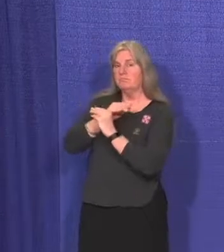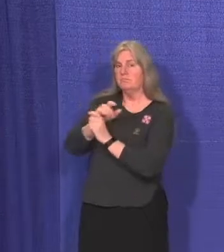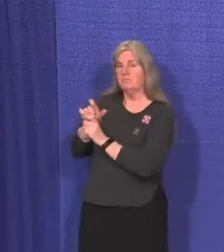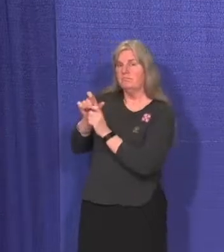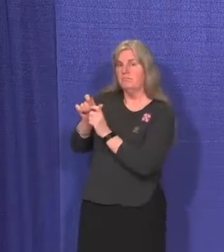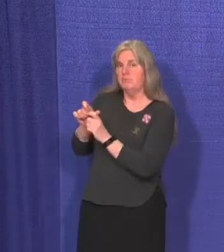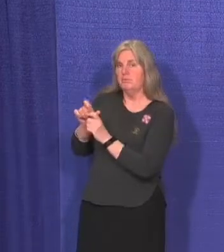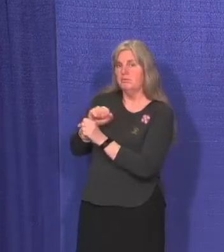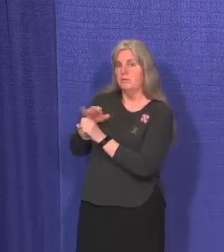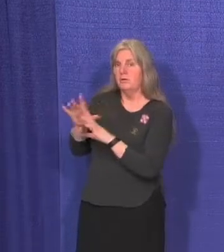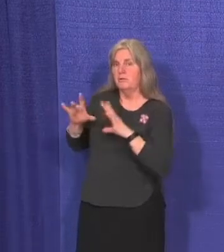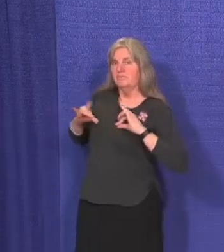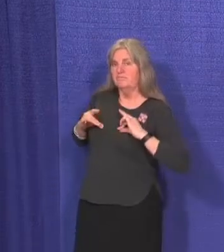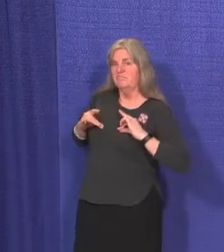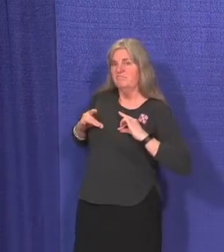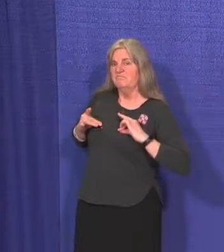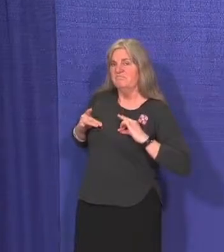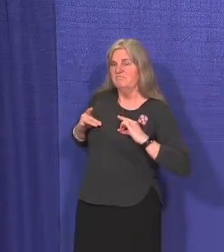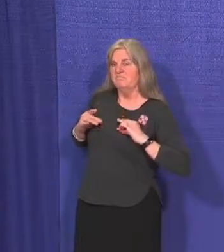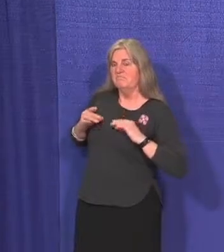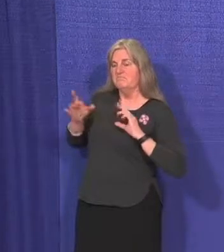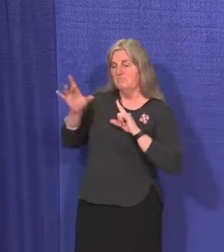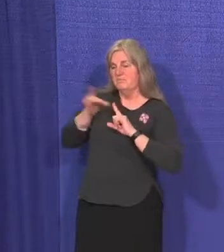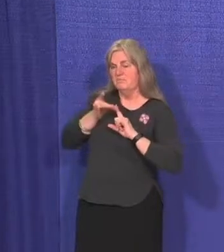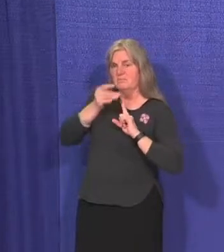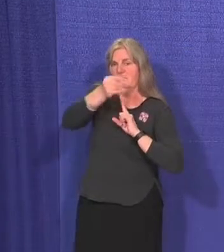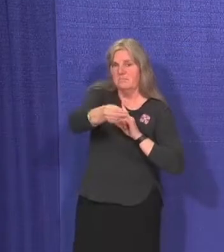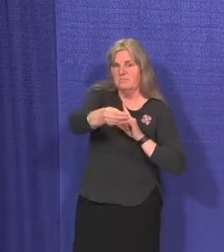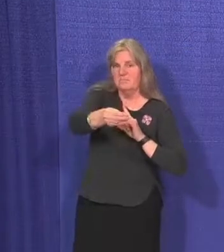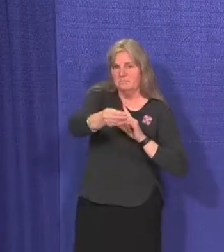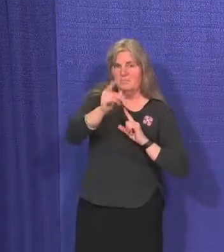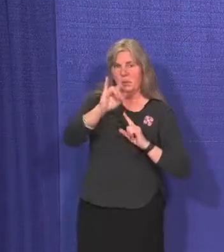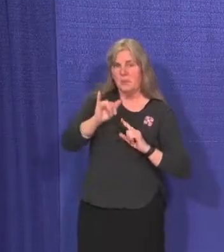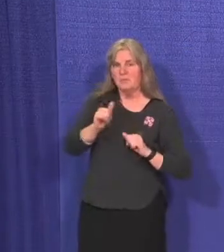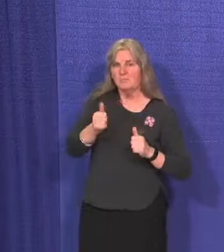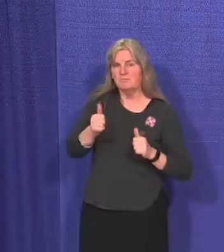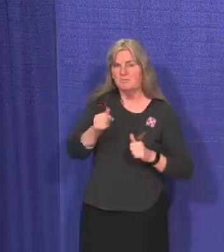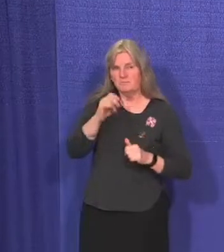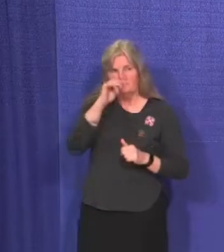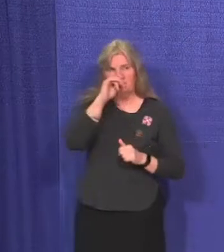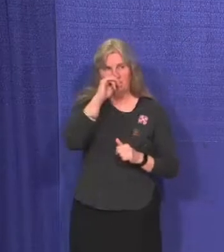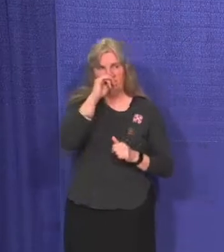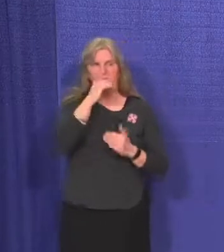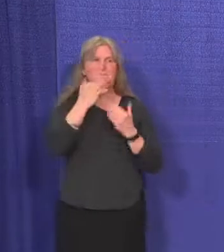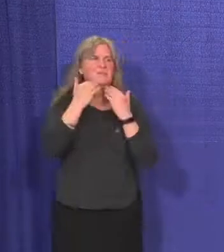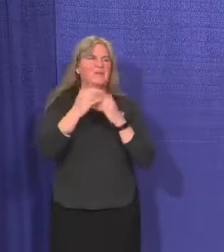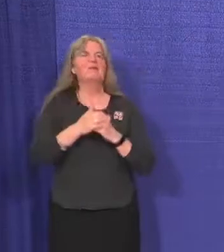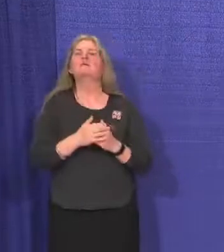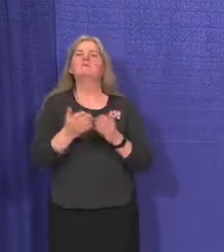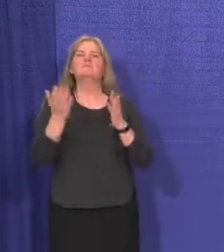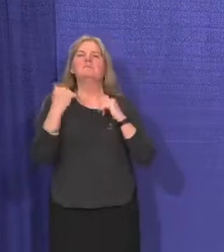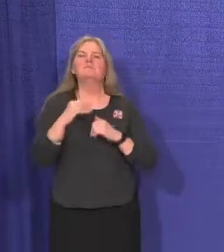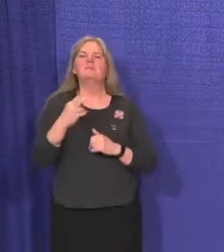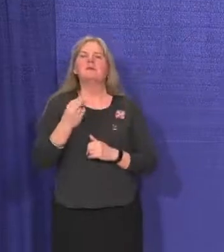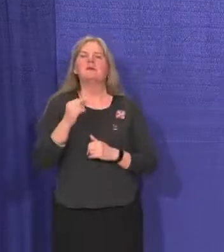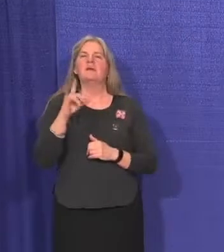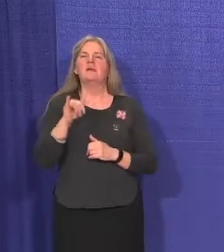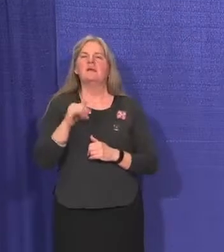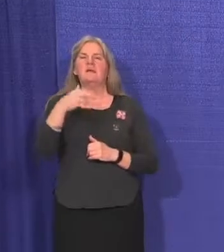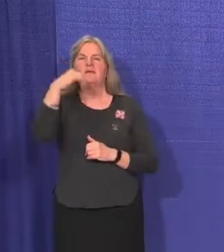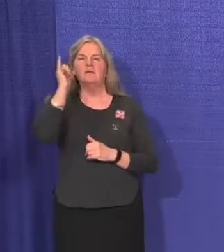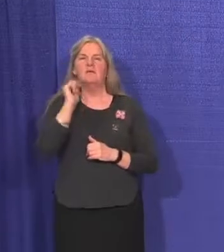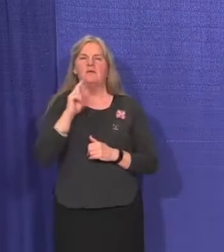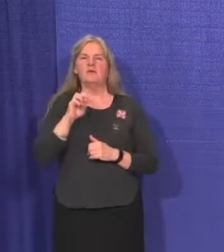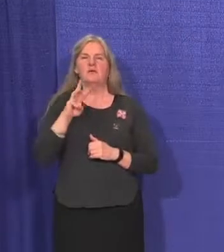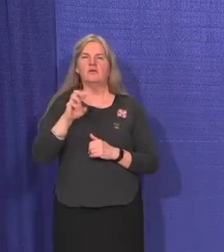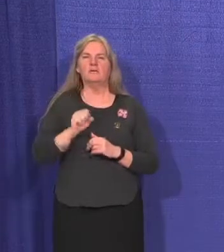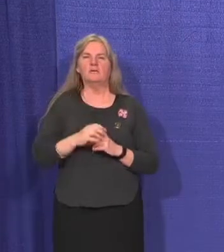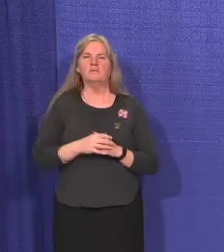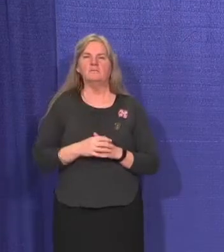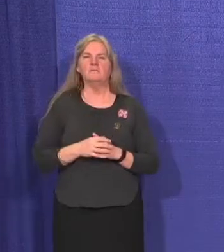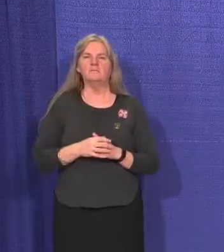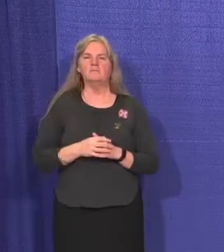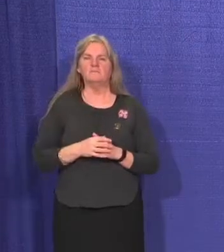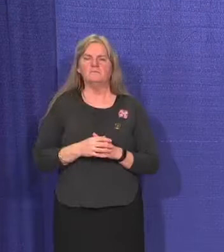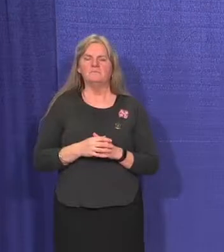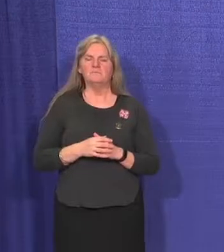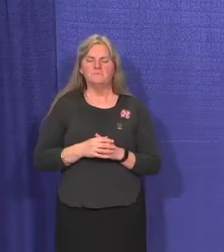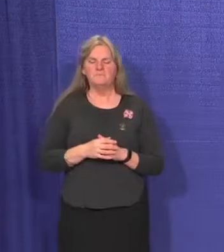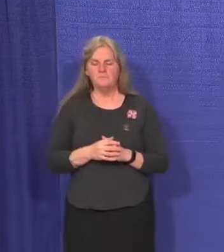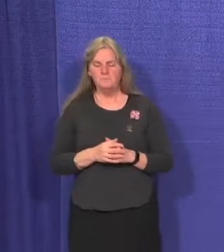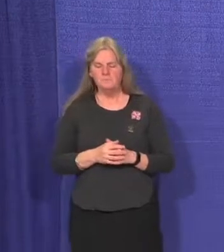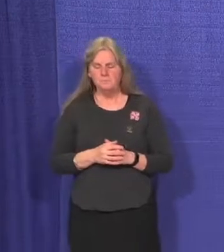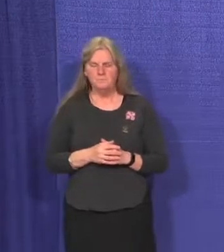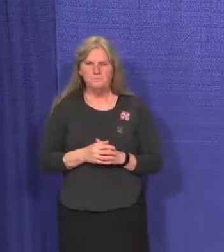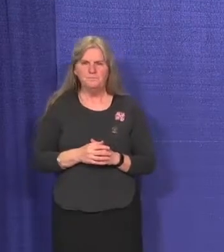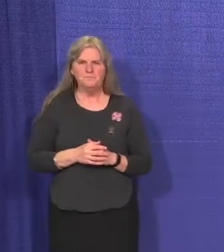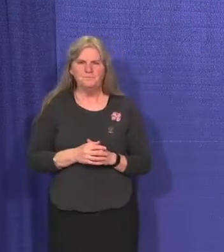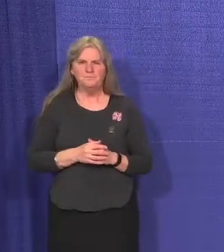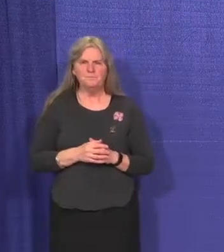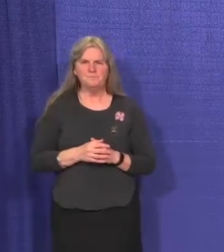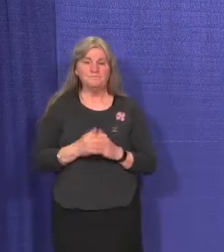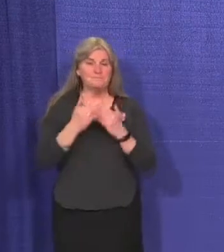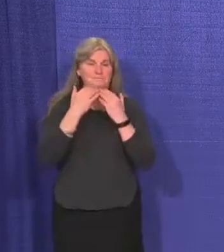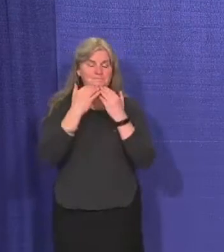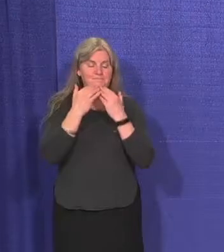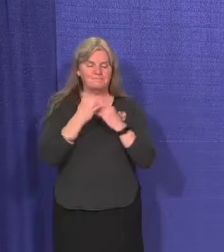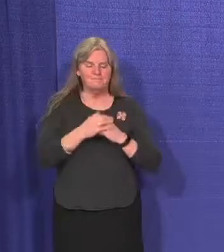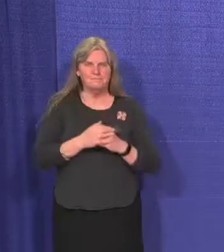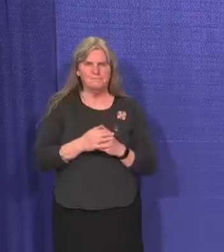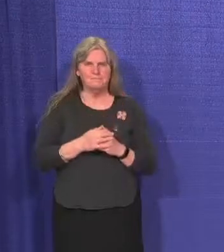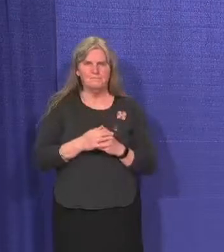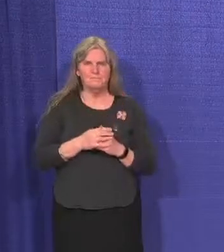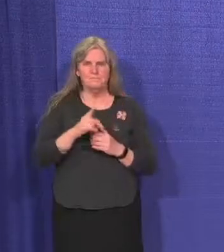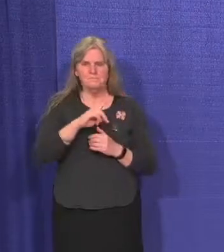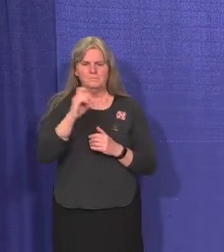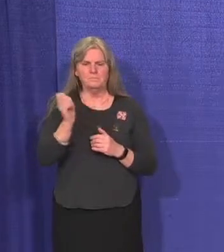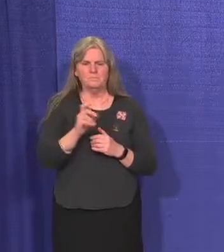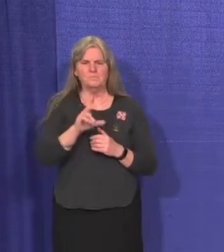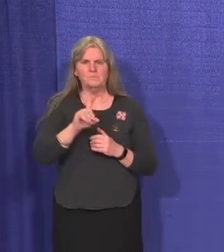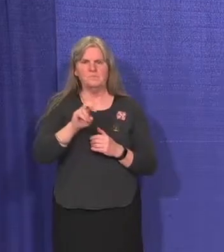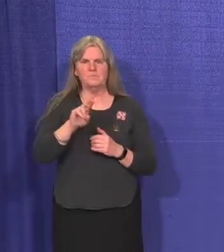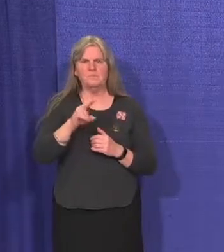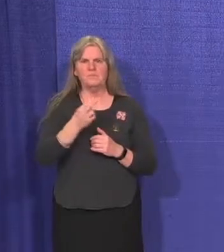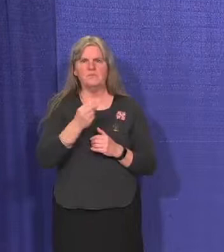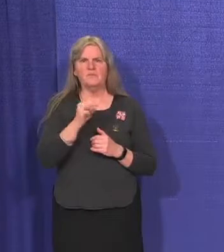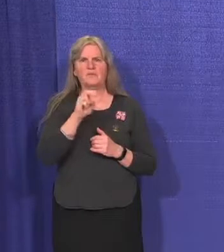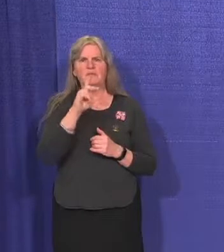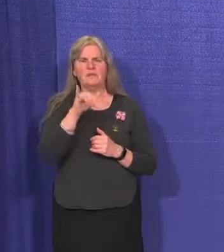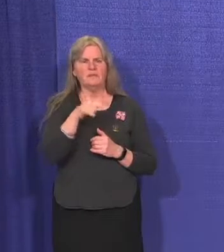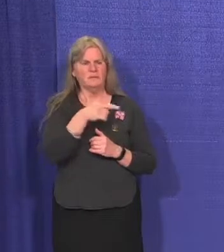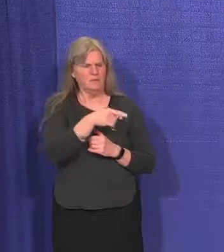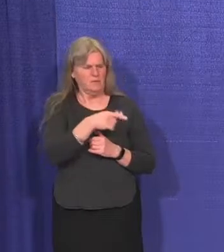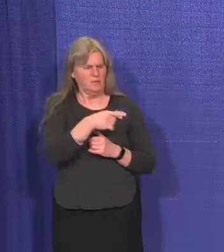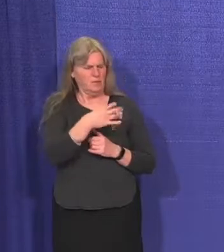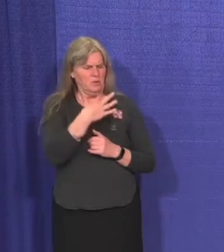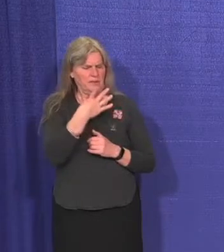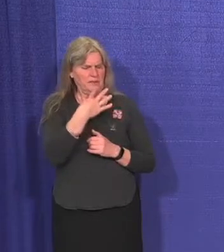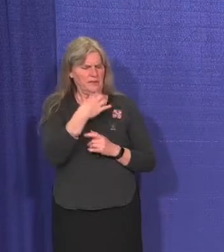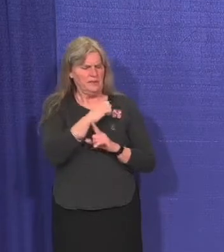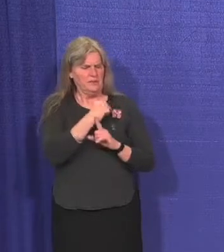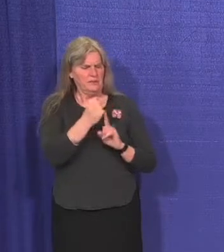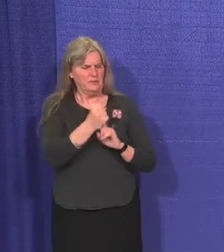and from Israel.